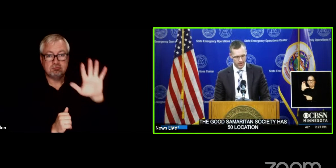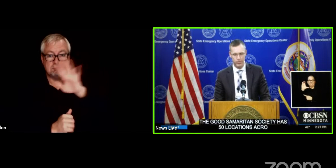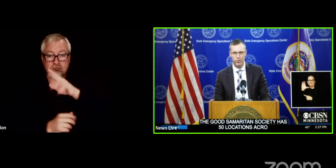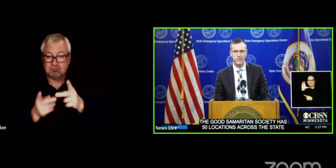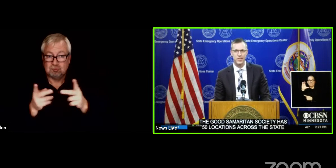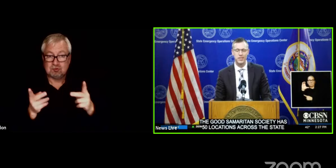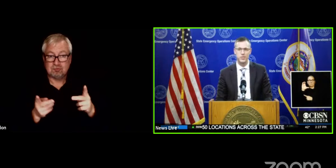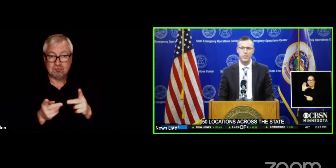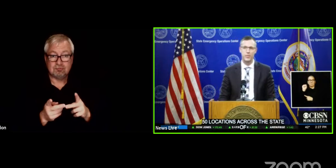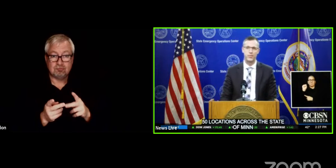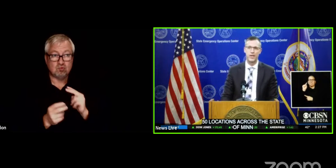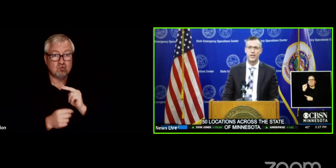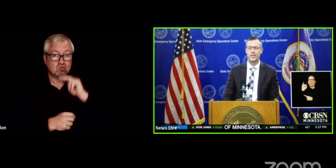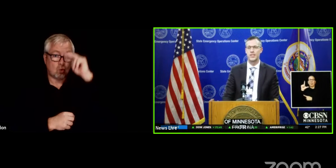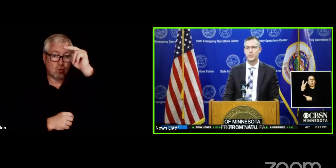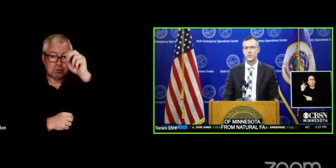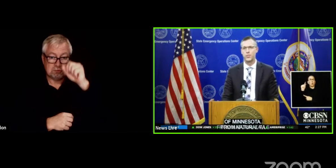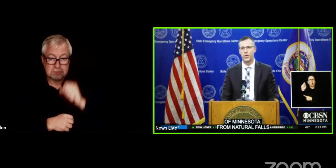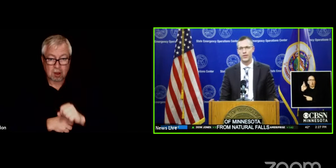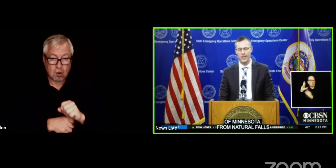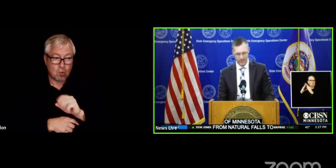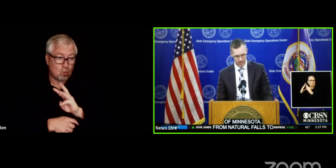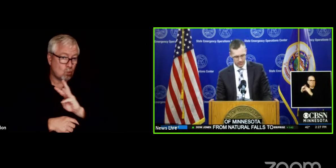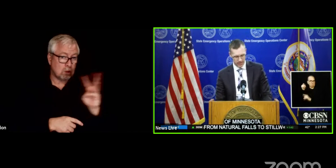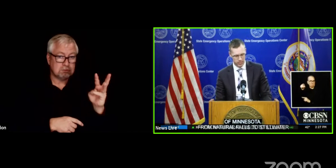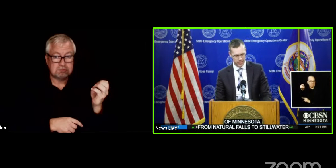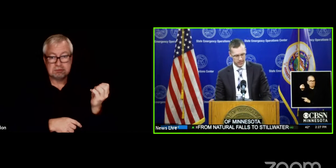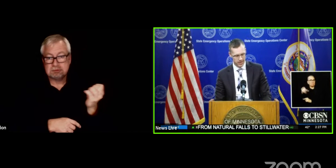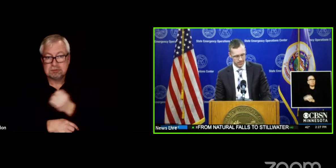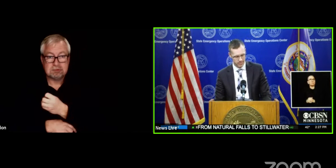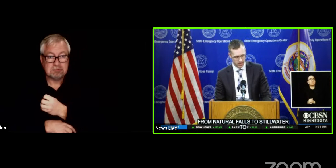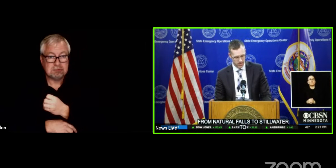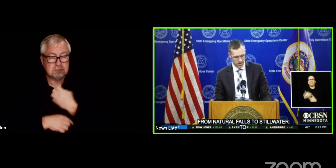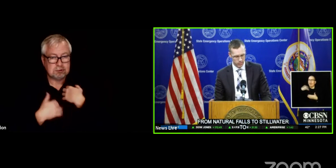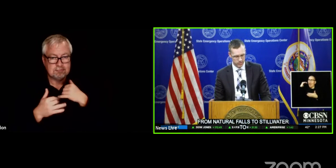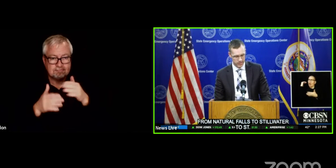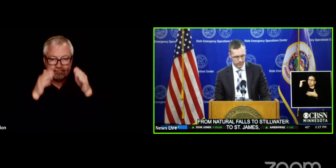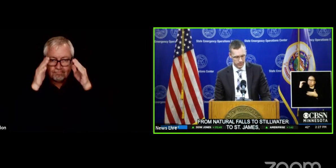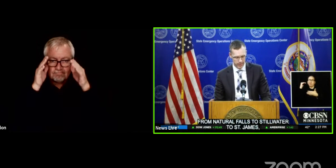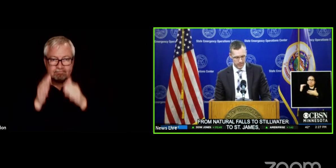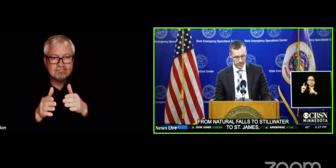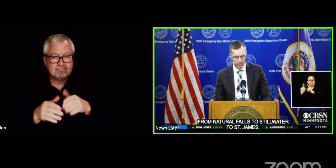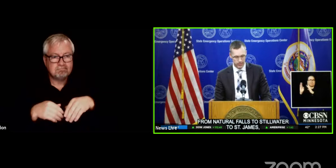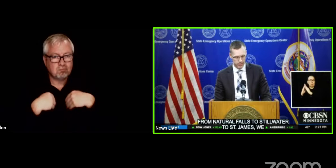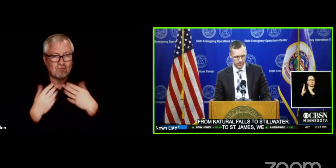OUR FOCUS CONTINUES TO BE ON PROVIDING EXCEPTIONAL QUALITY AND FAITH-BASED CARE. WE'RE DEEPLY GRATEFUL